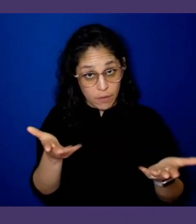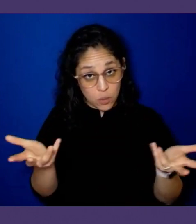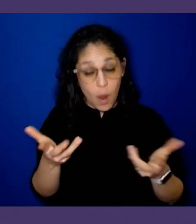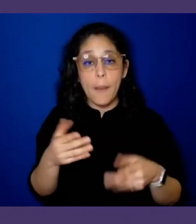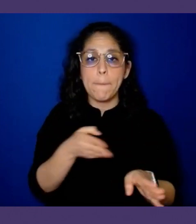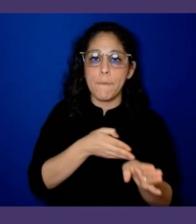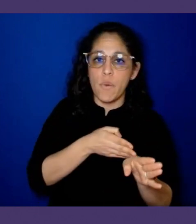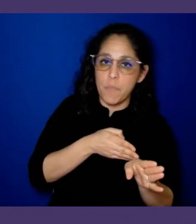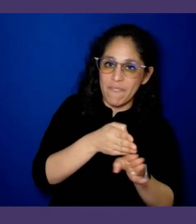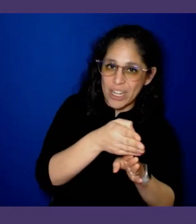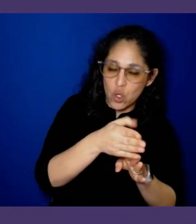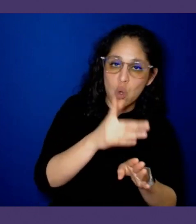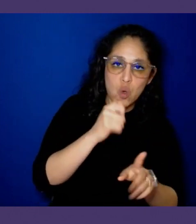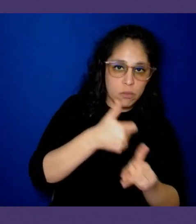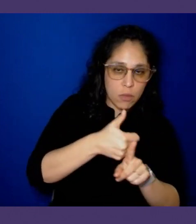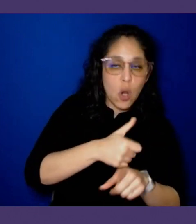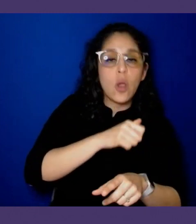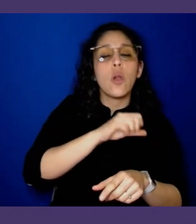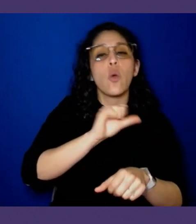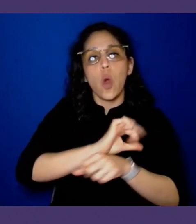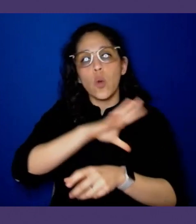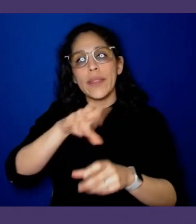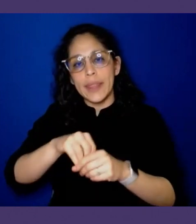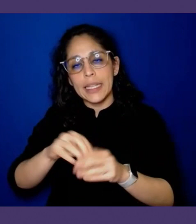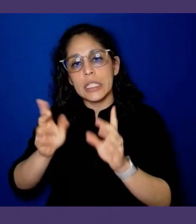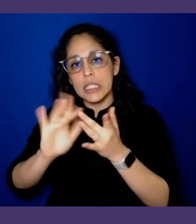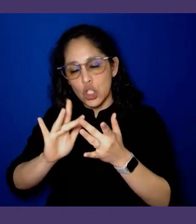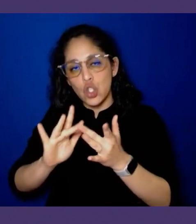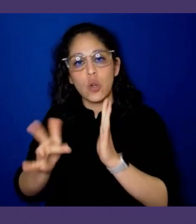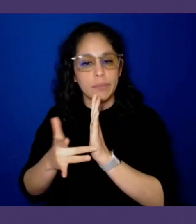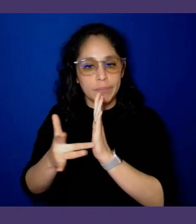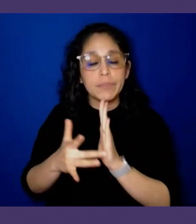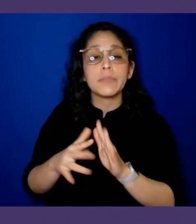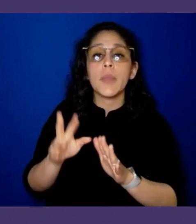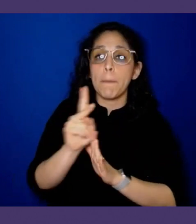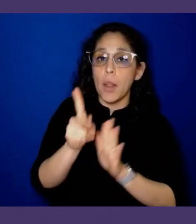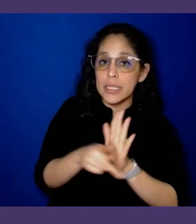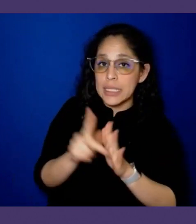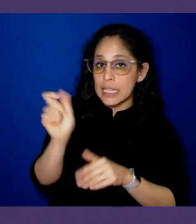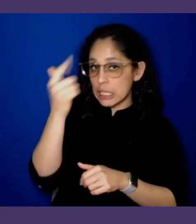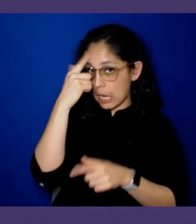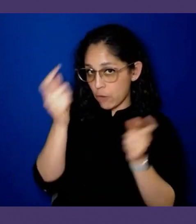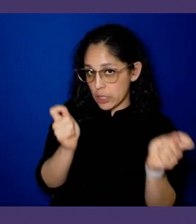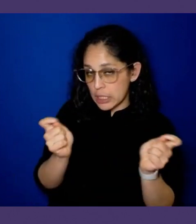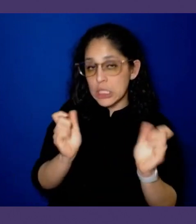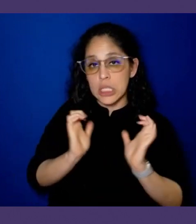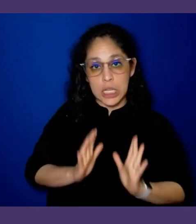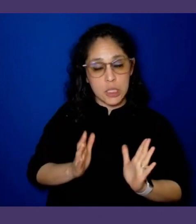digital and physical accessibility, policy and governance, customer journey and organization management.